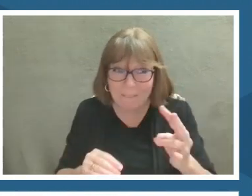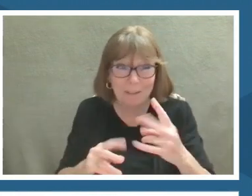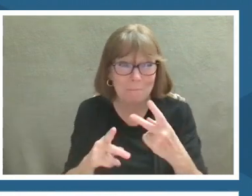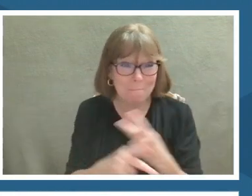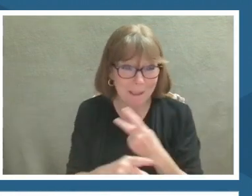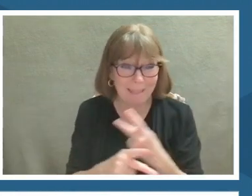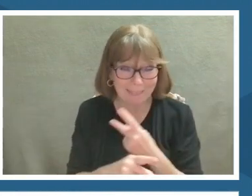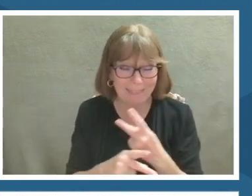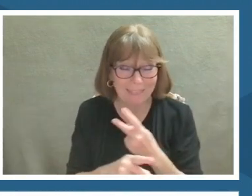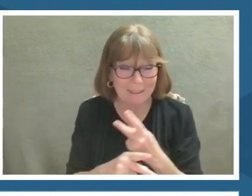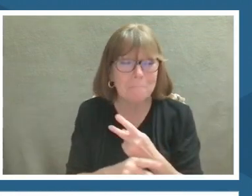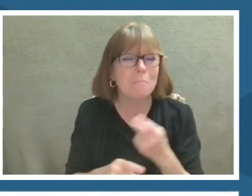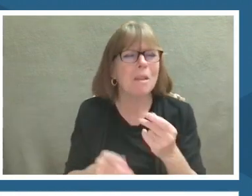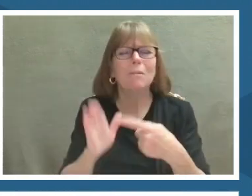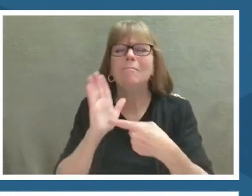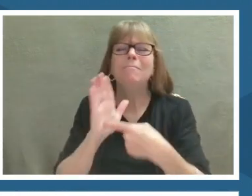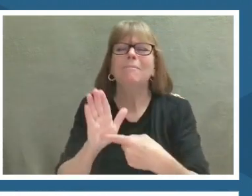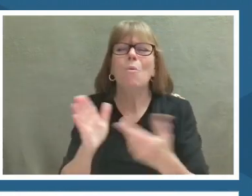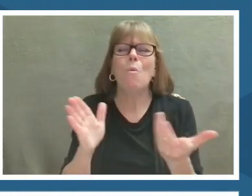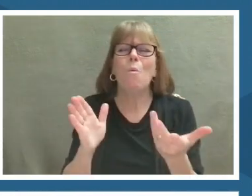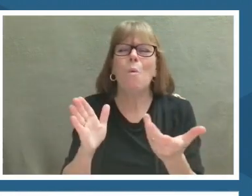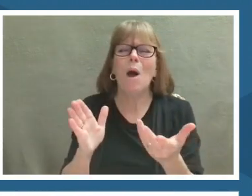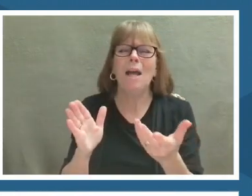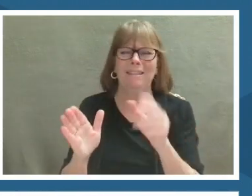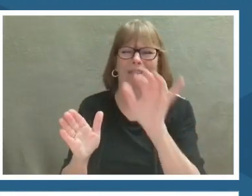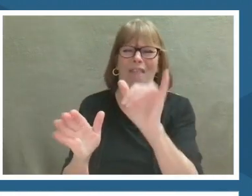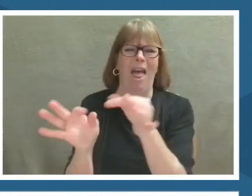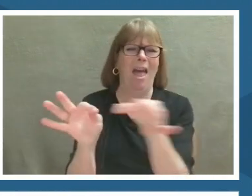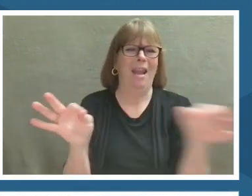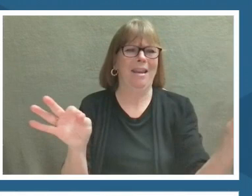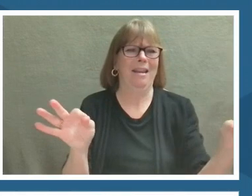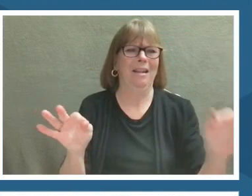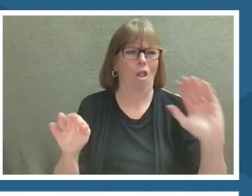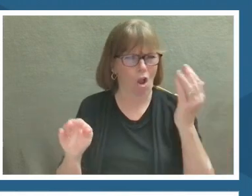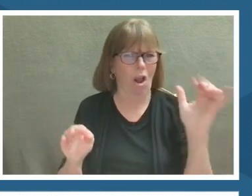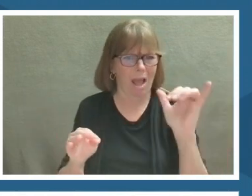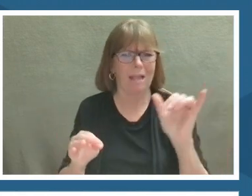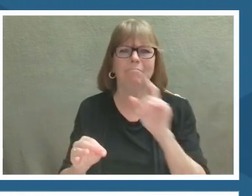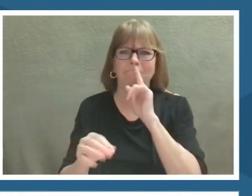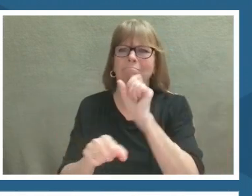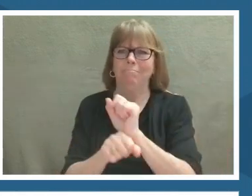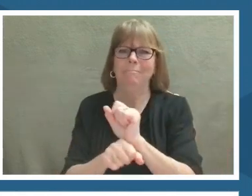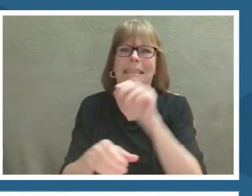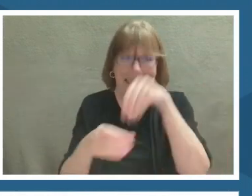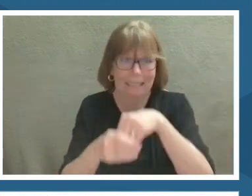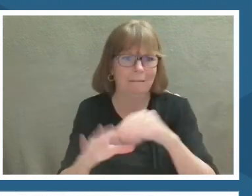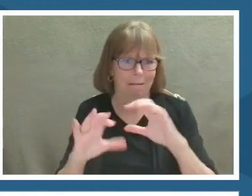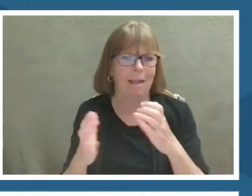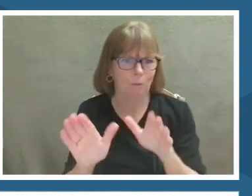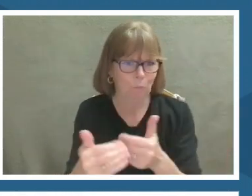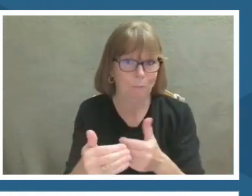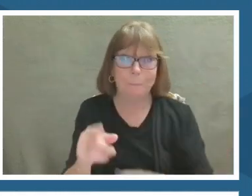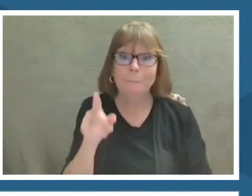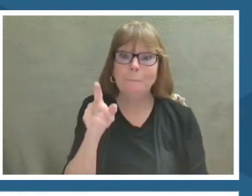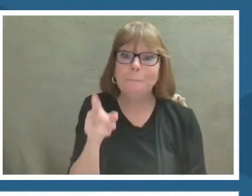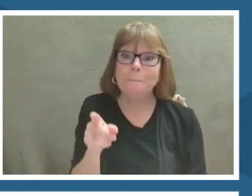examples of what this actually looks like in the classroom